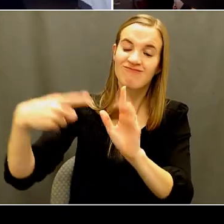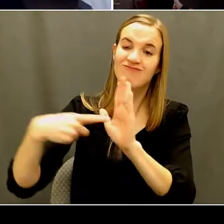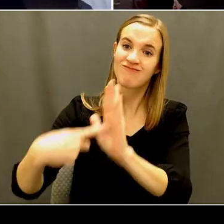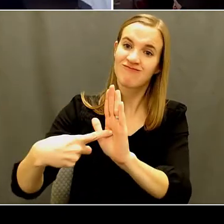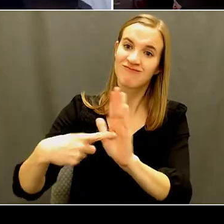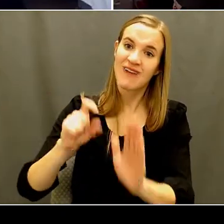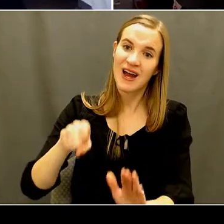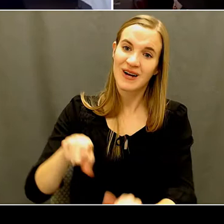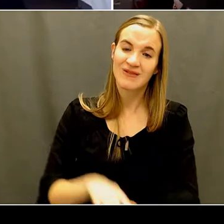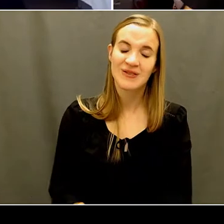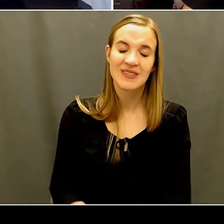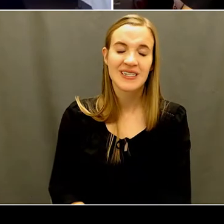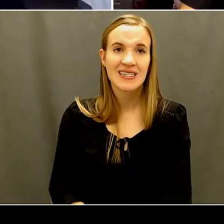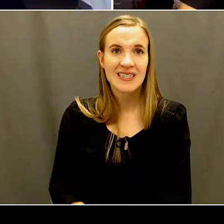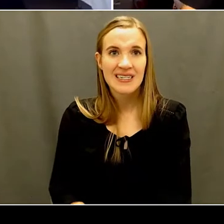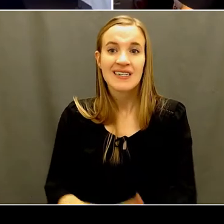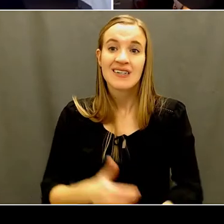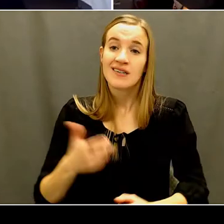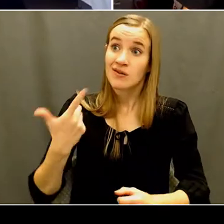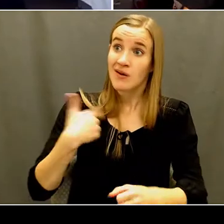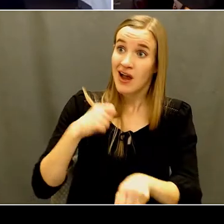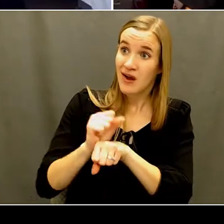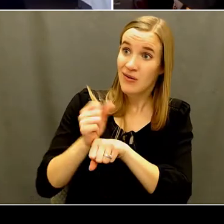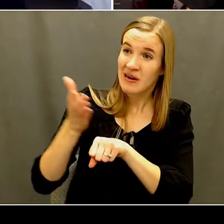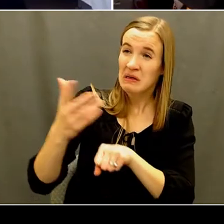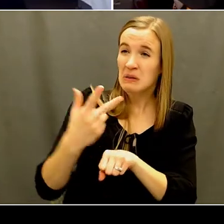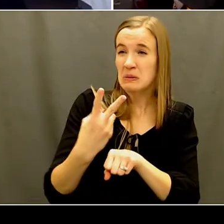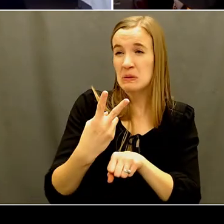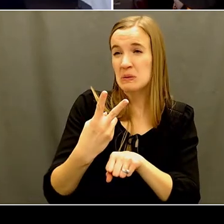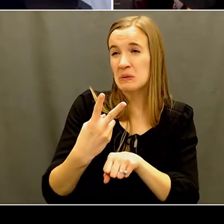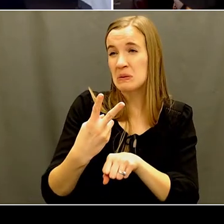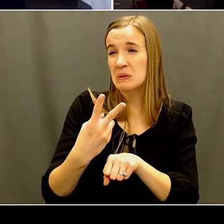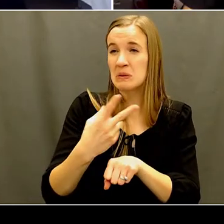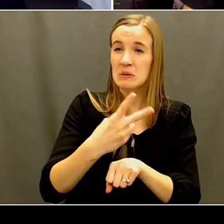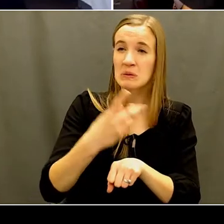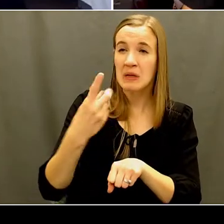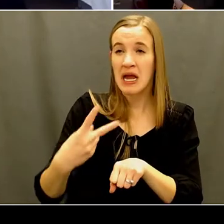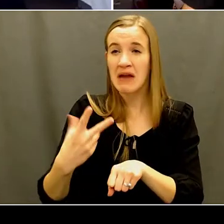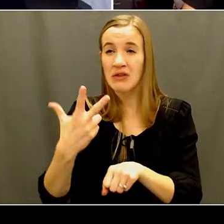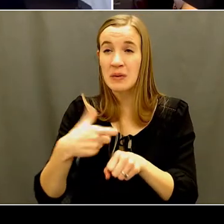knew that, that my voice was one of the most powerful things that I have, right?